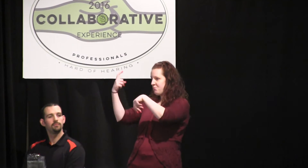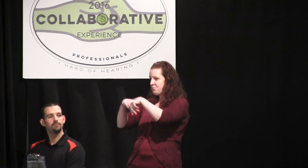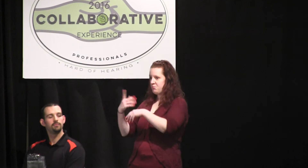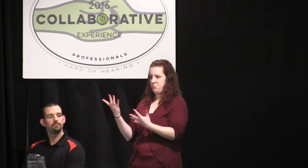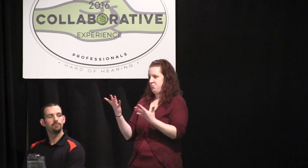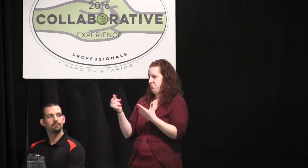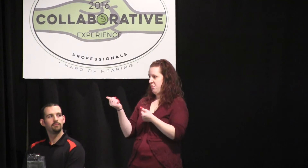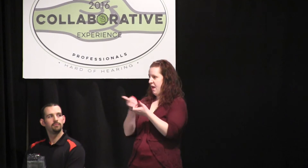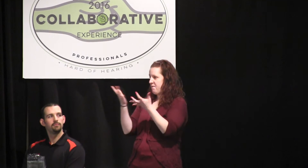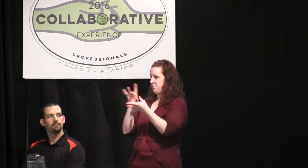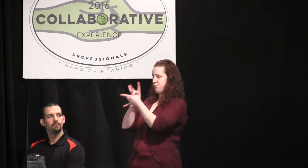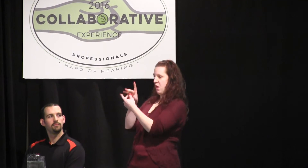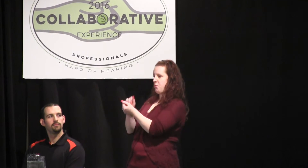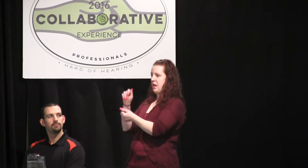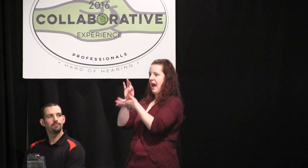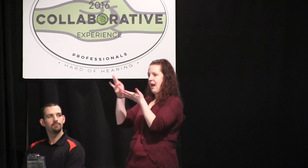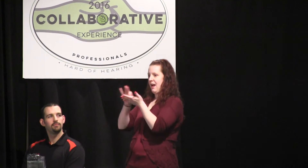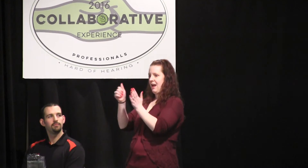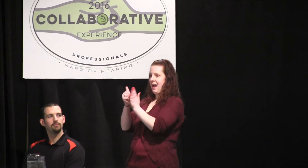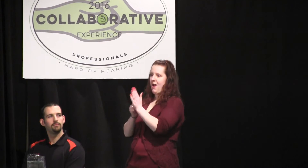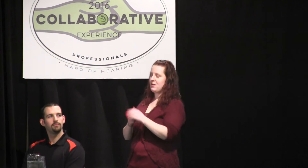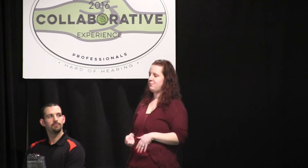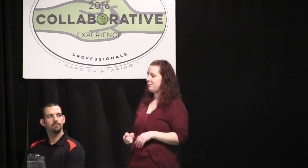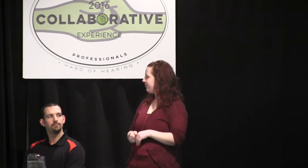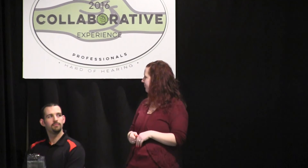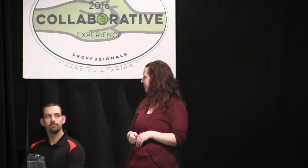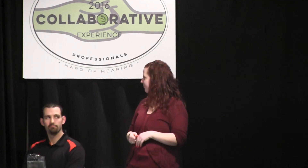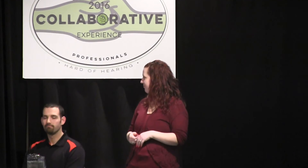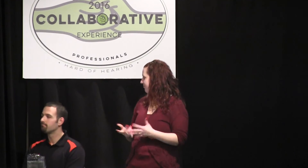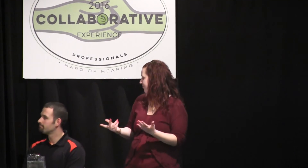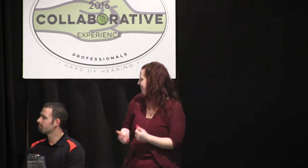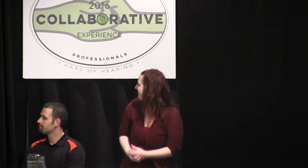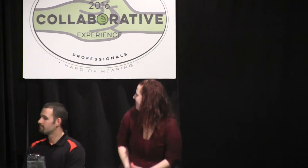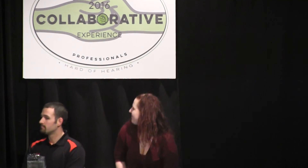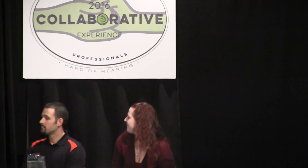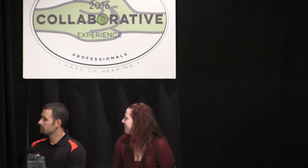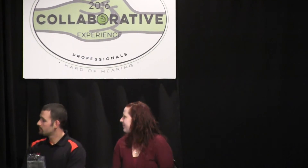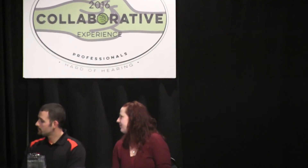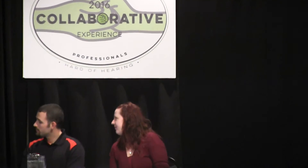I make sure that they're paid on time. Everything with -- with accounting.